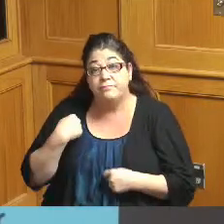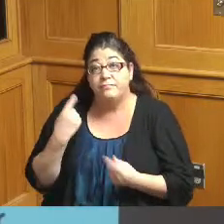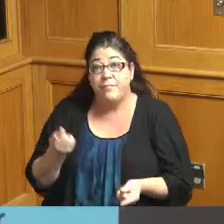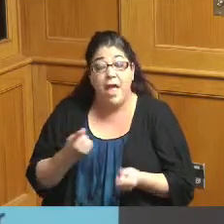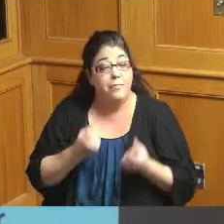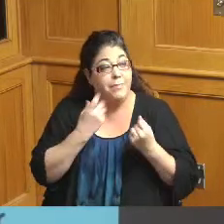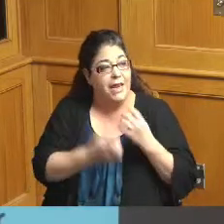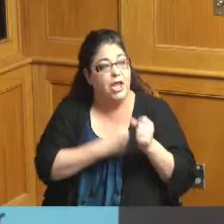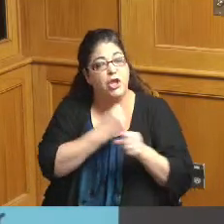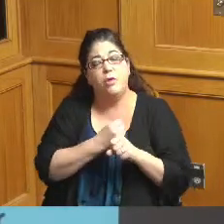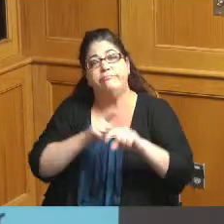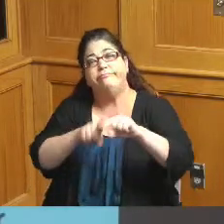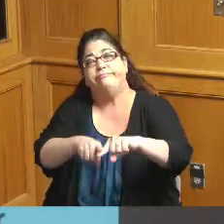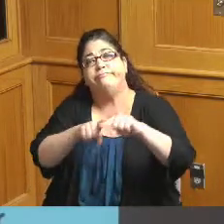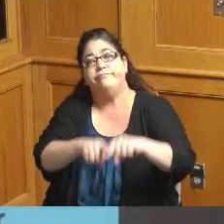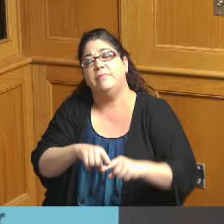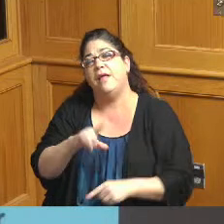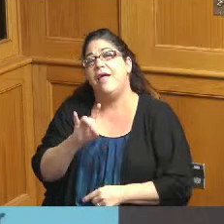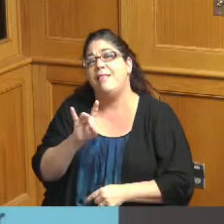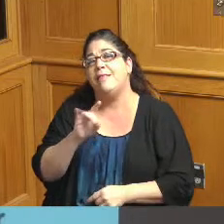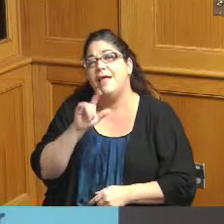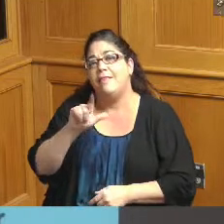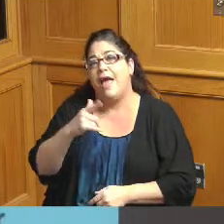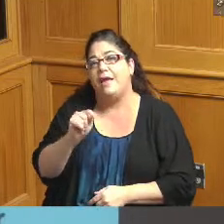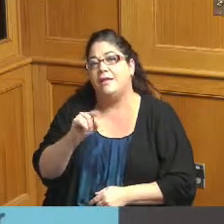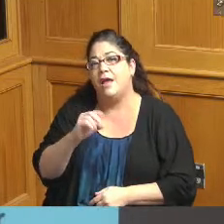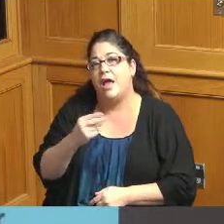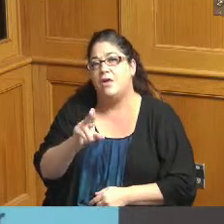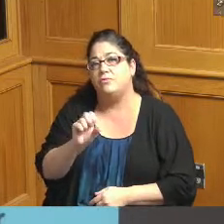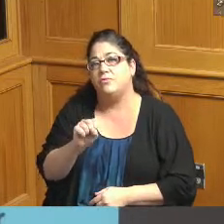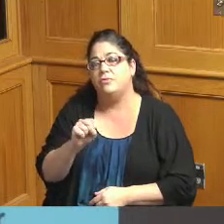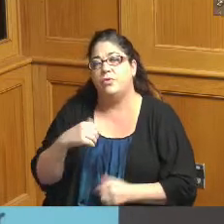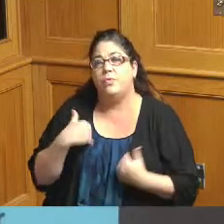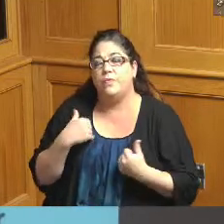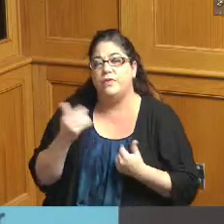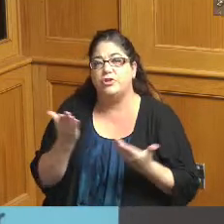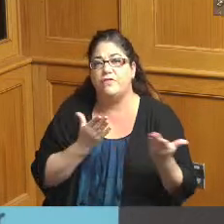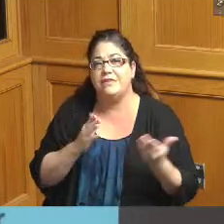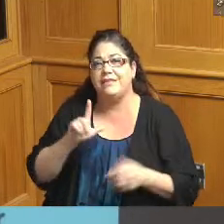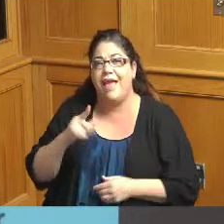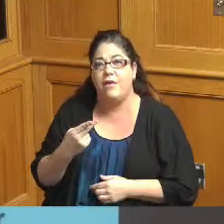on Lighthouse Youth Services being an opportunity to divert many of our youth from admission into